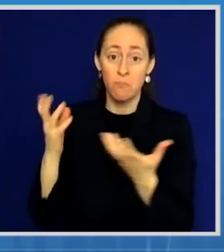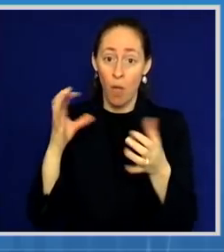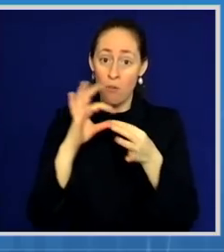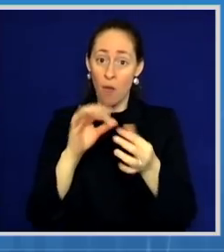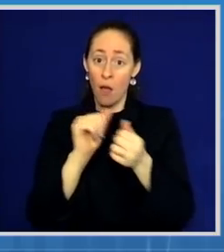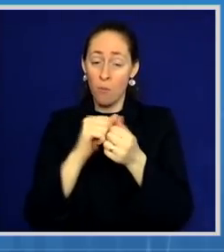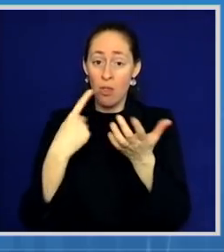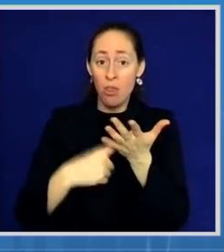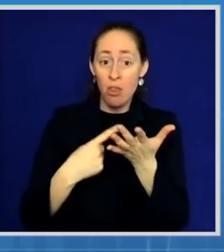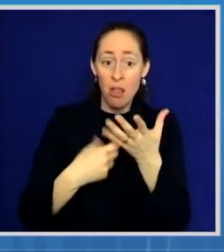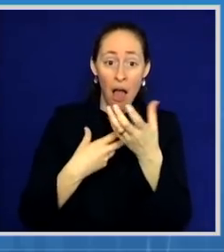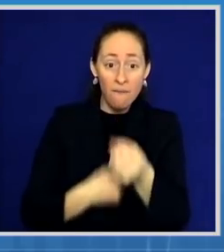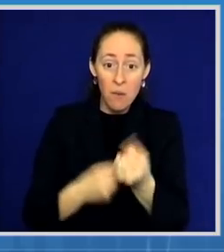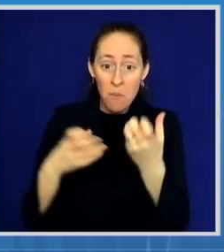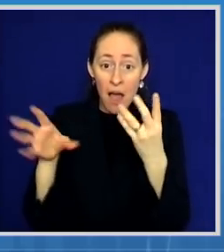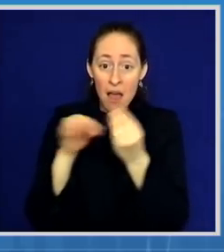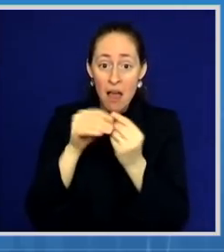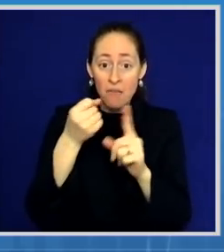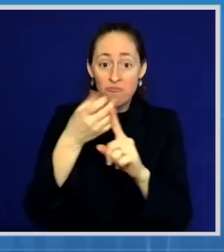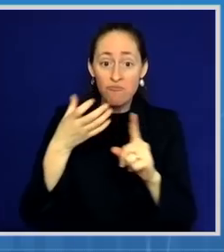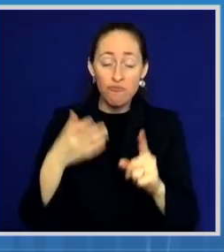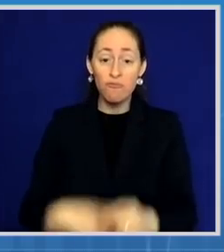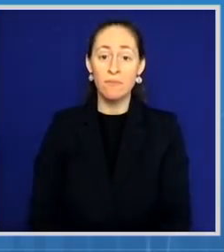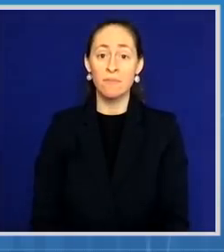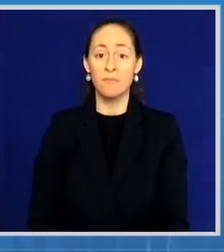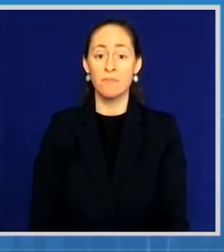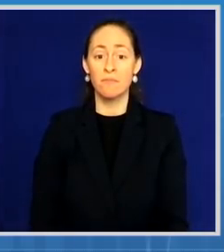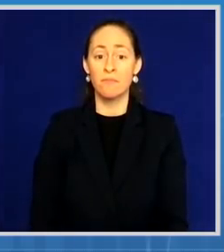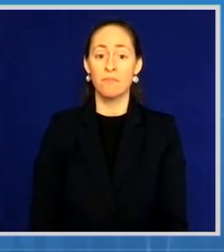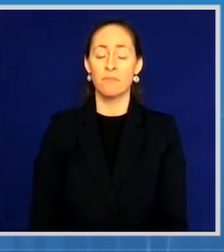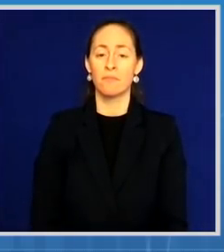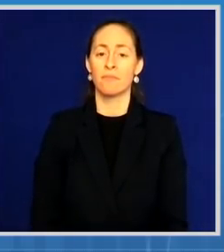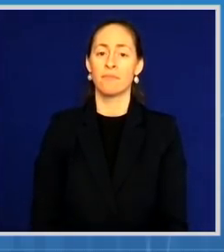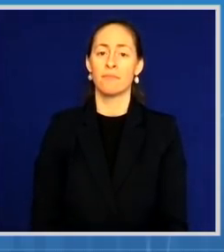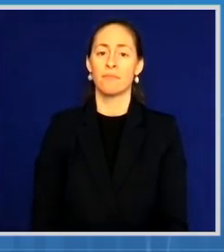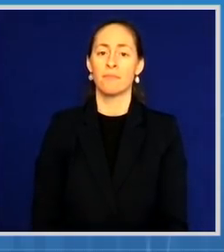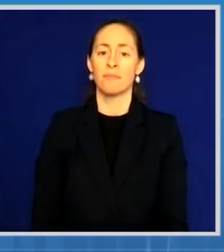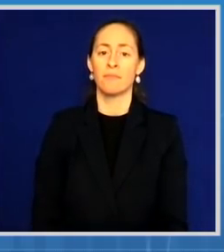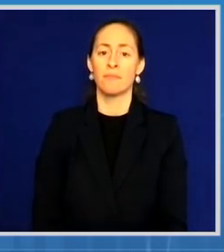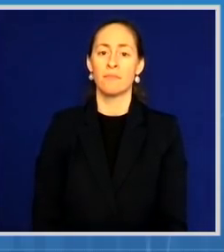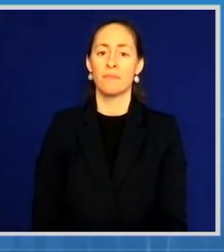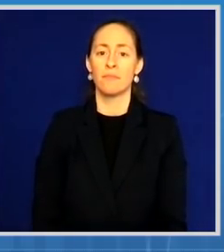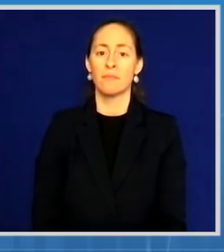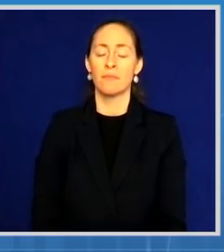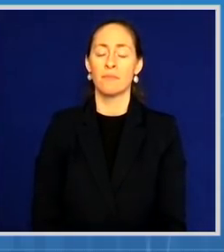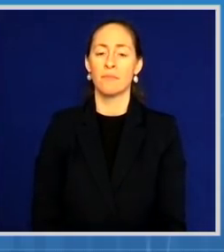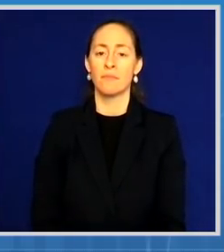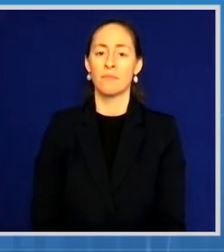that you're helping to lead here. Dr. Murthy: Absolutely. Well, I would just say that we are continuing to expand